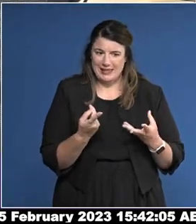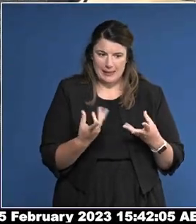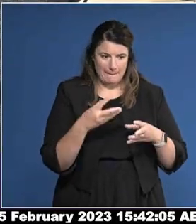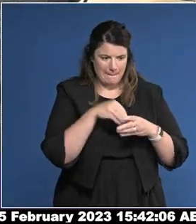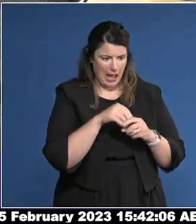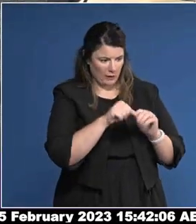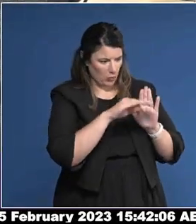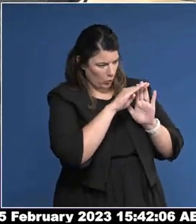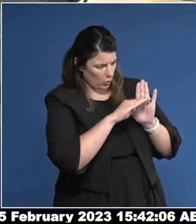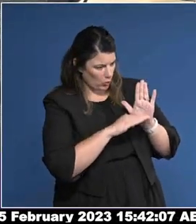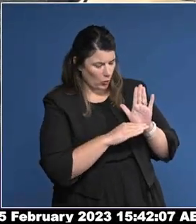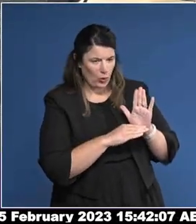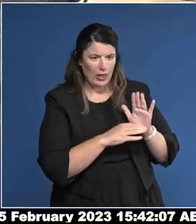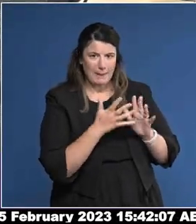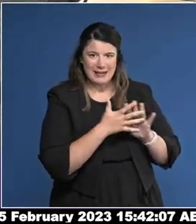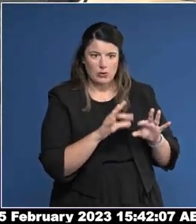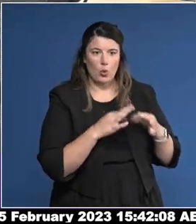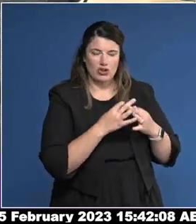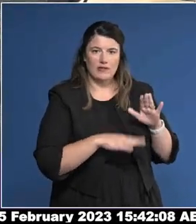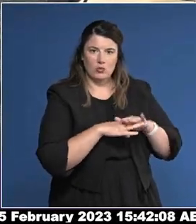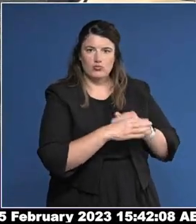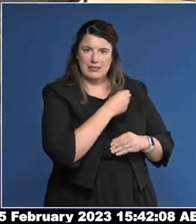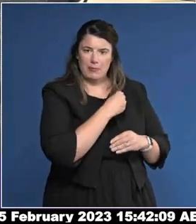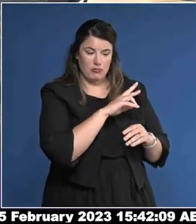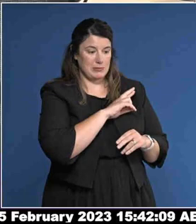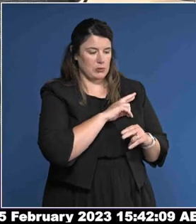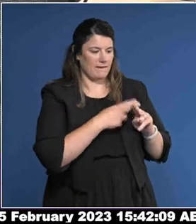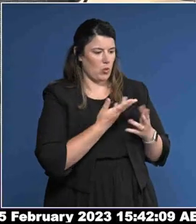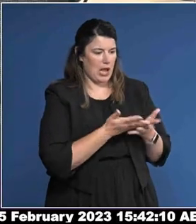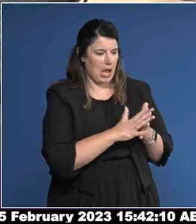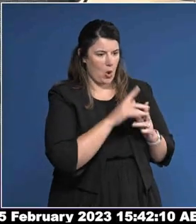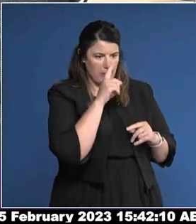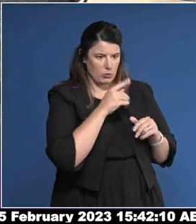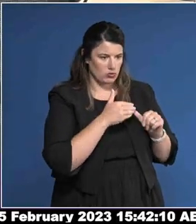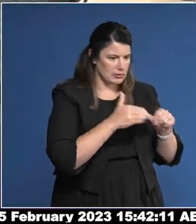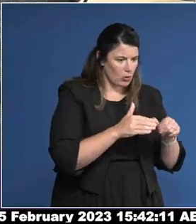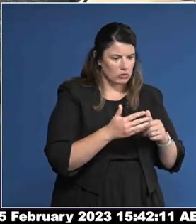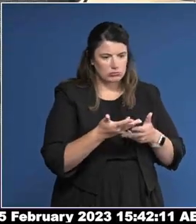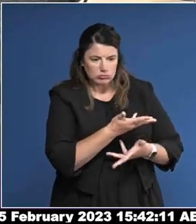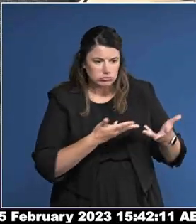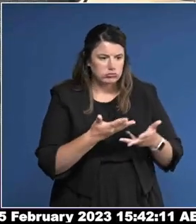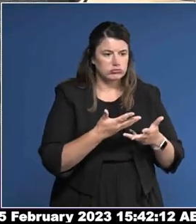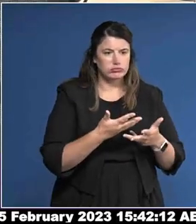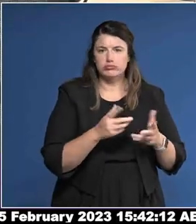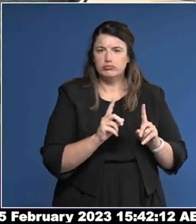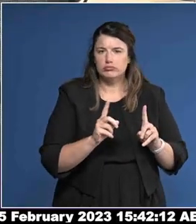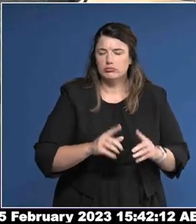Yes. So the - within the framework, we have a part that's significantly around